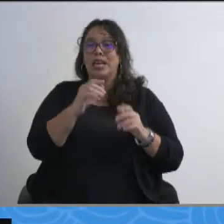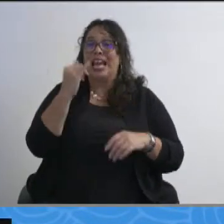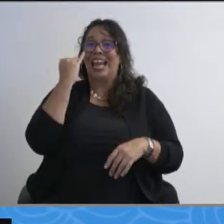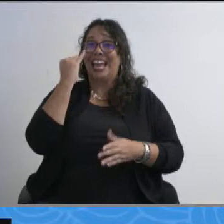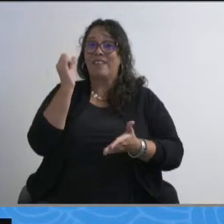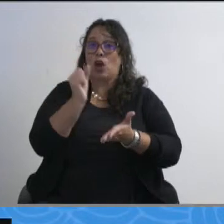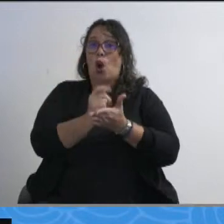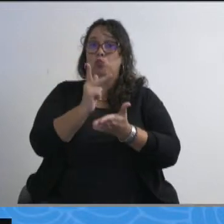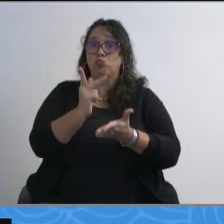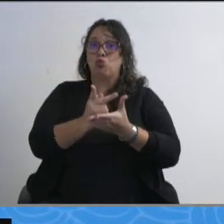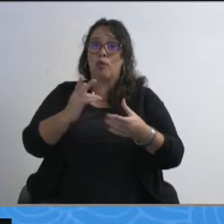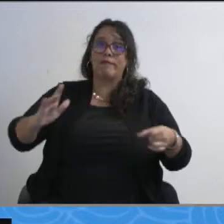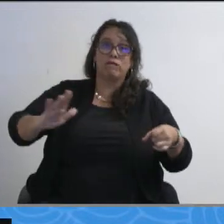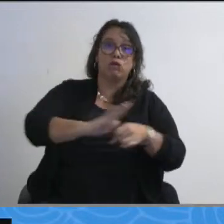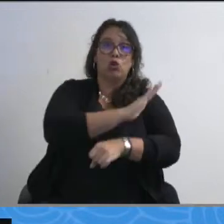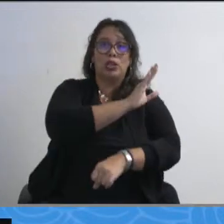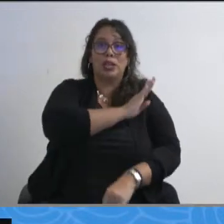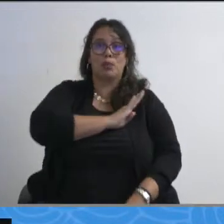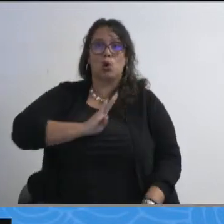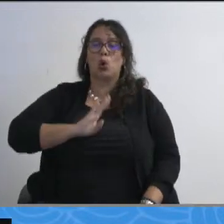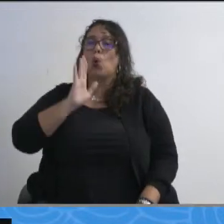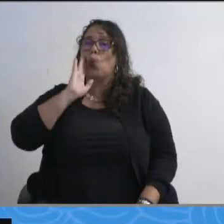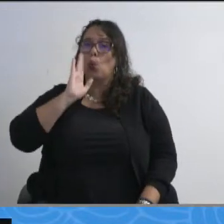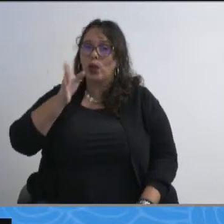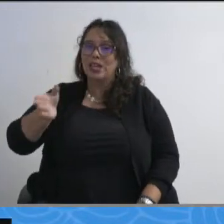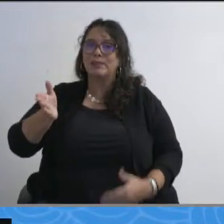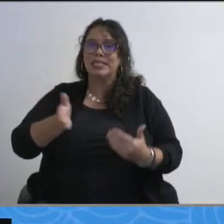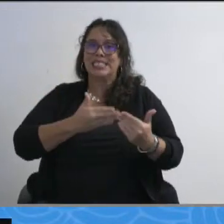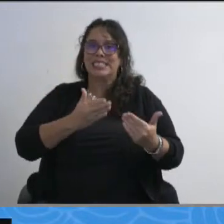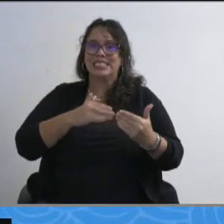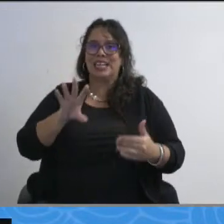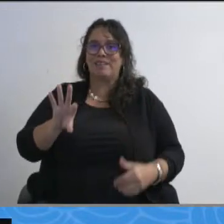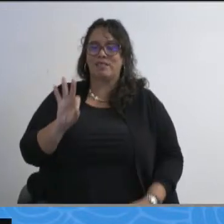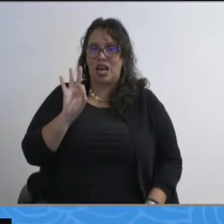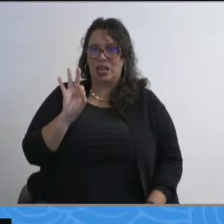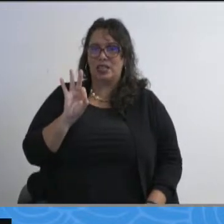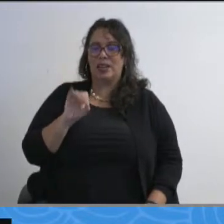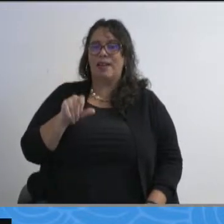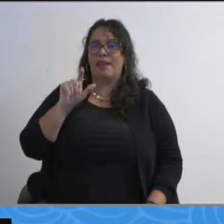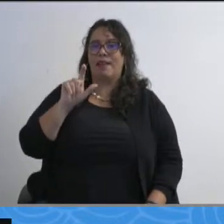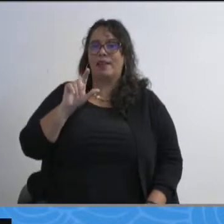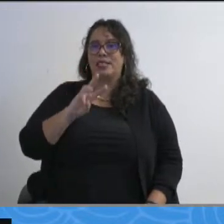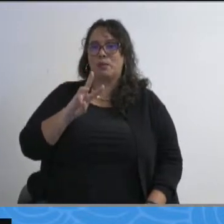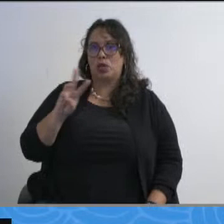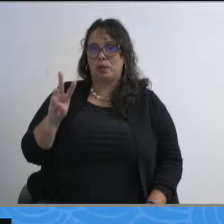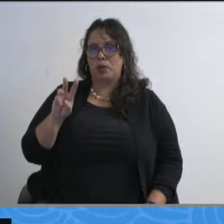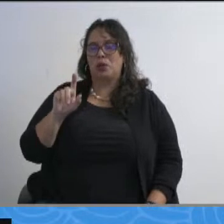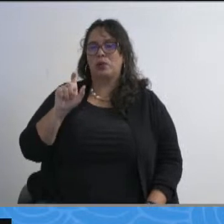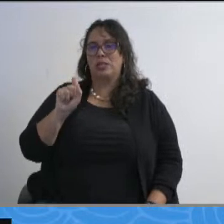will be really easy to find if you go onto www.lbschools.net,